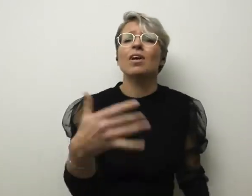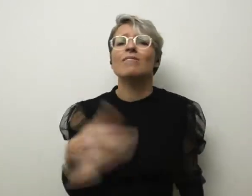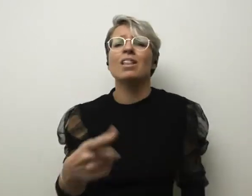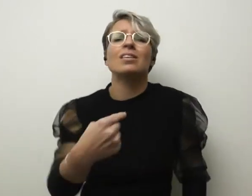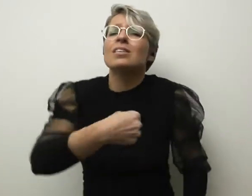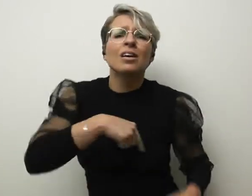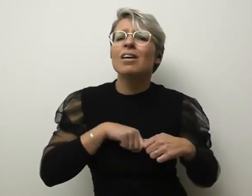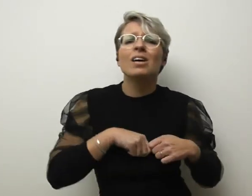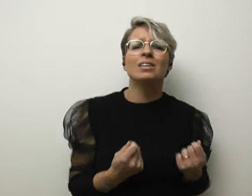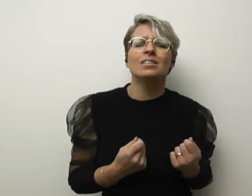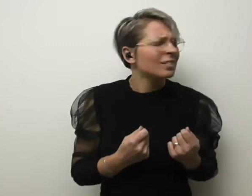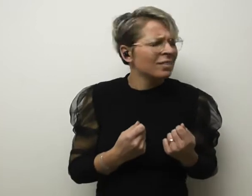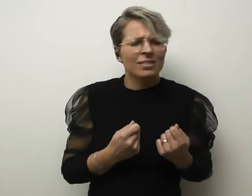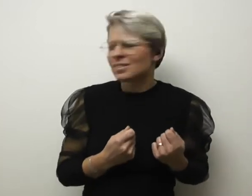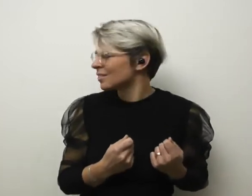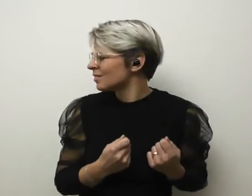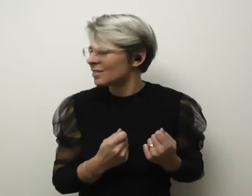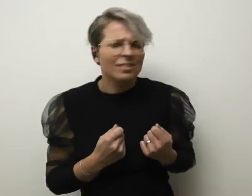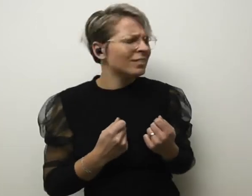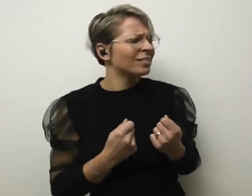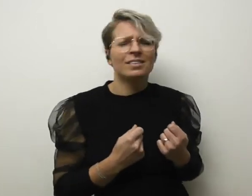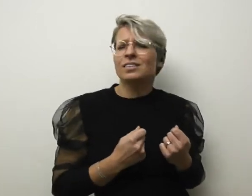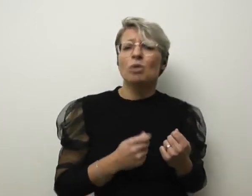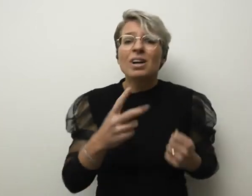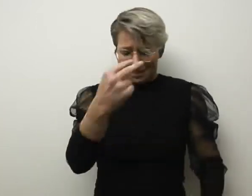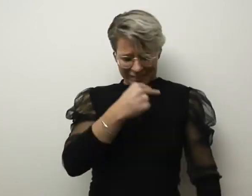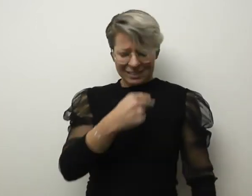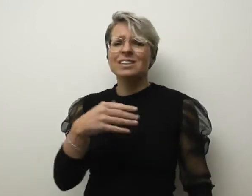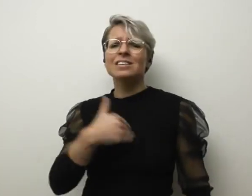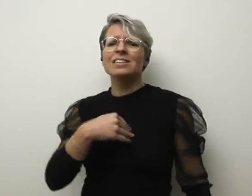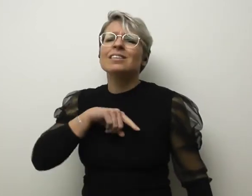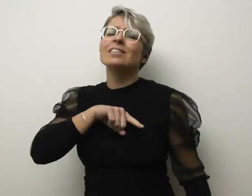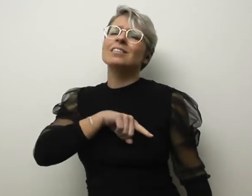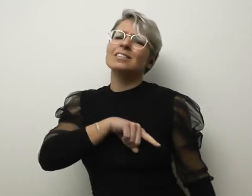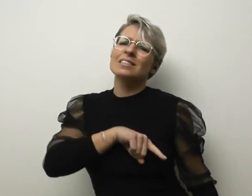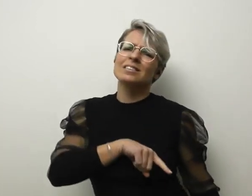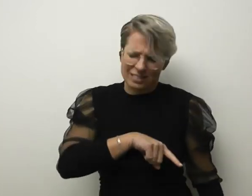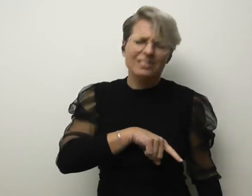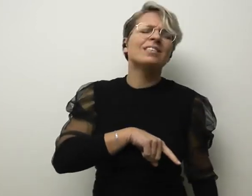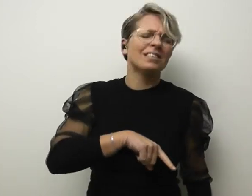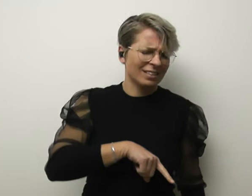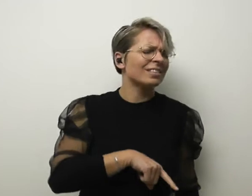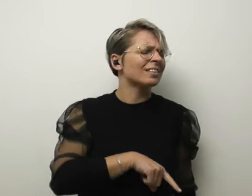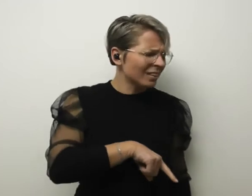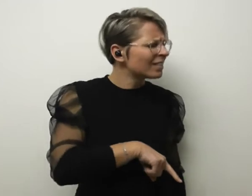You don't want to hurt me, But see how deep the bullet lies.